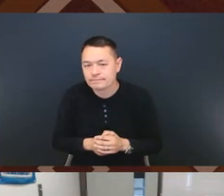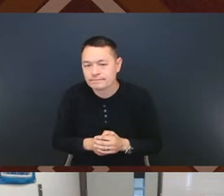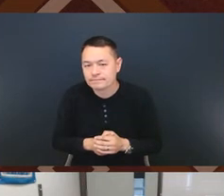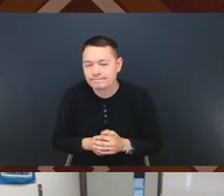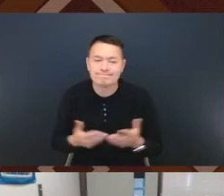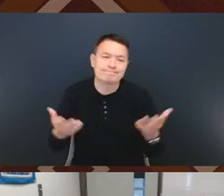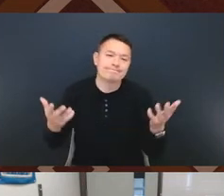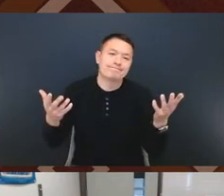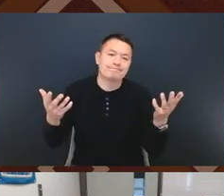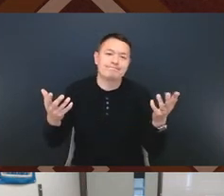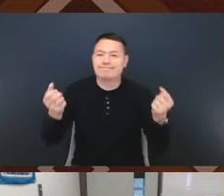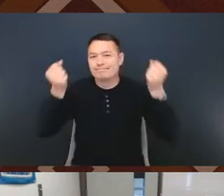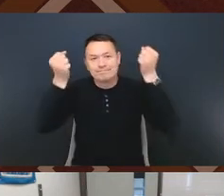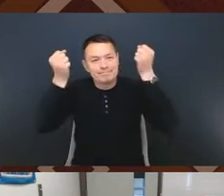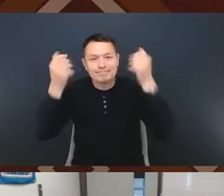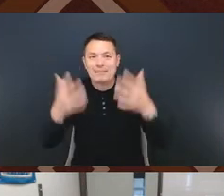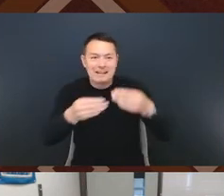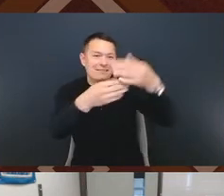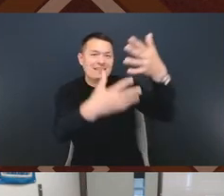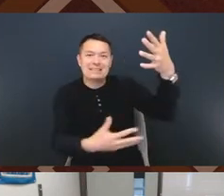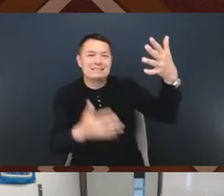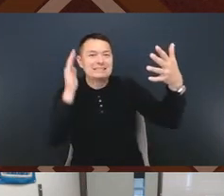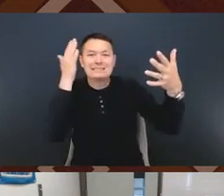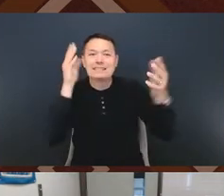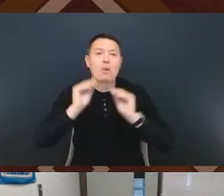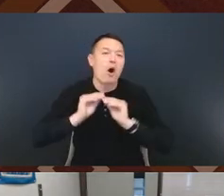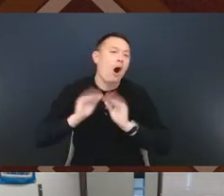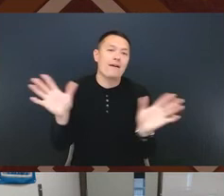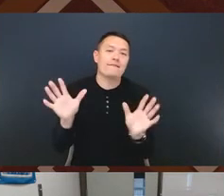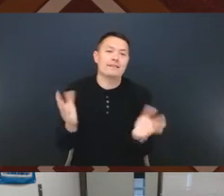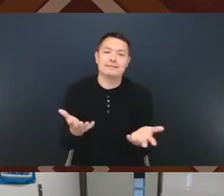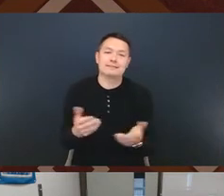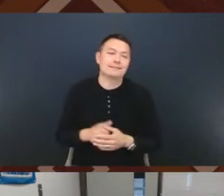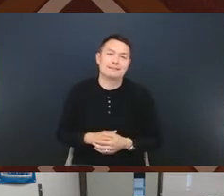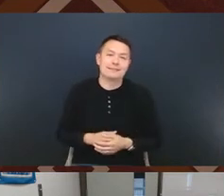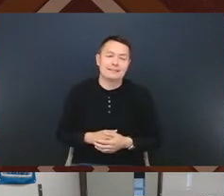so many of these seemed so obvious. And it's so it's it's so